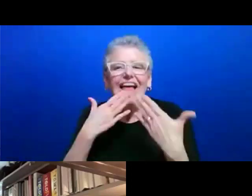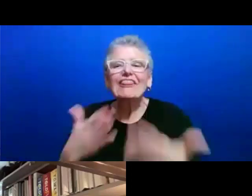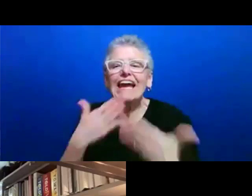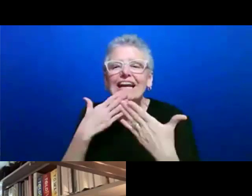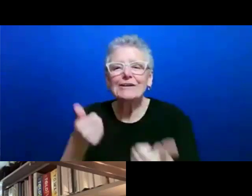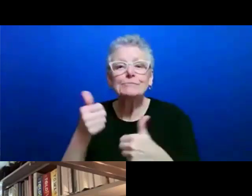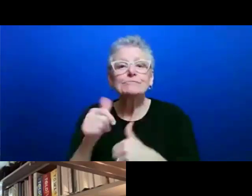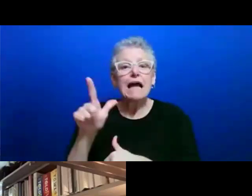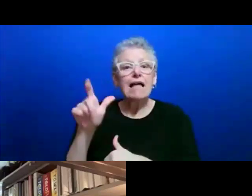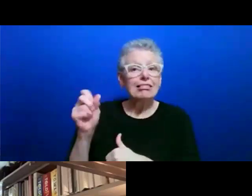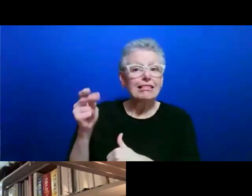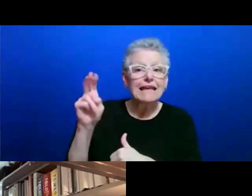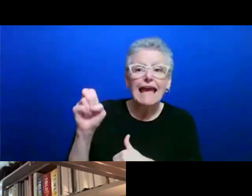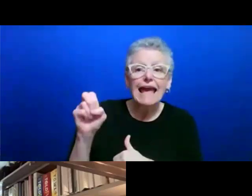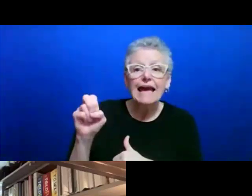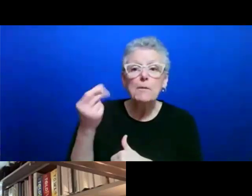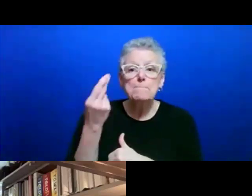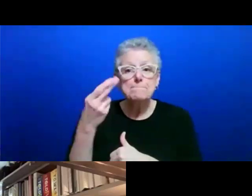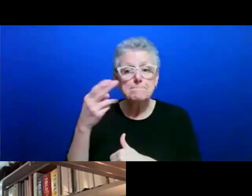Leeann or Bethany, do you want to jump in?